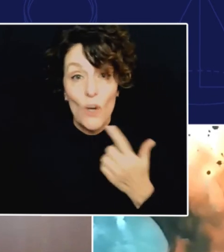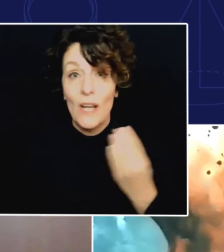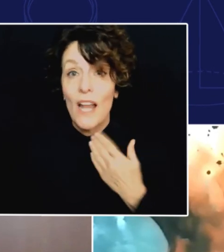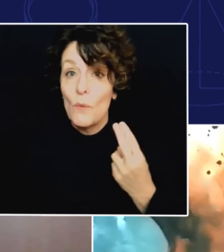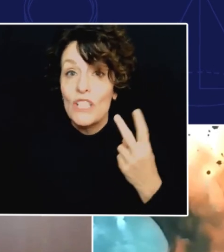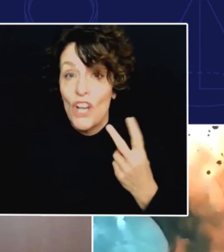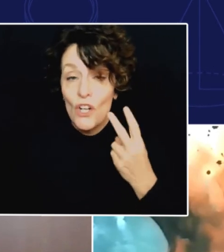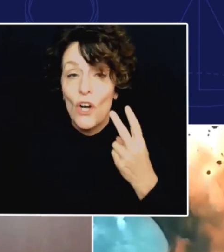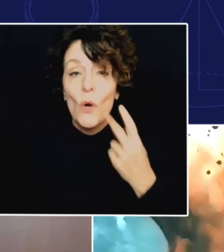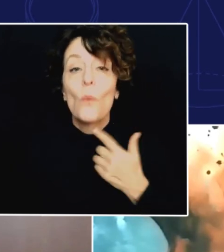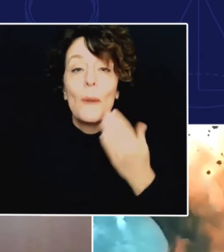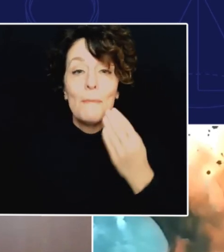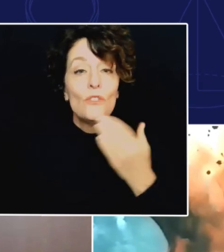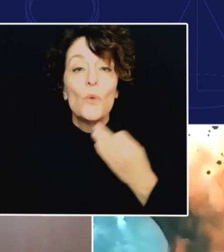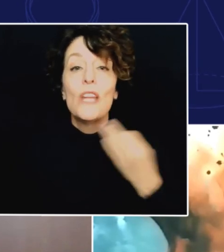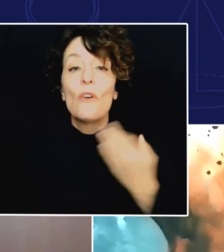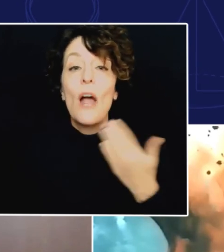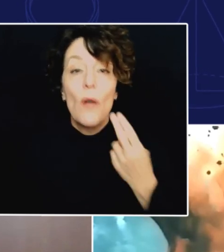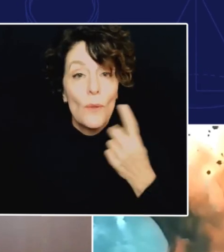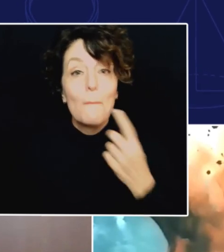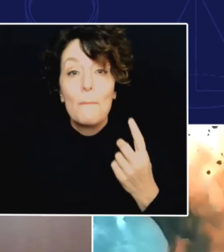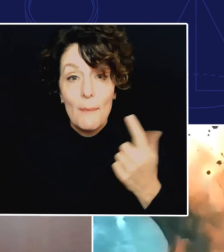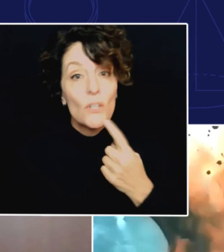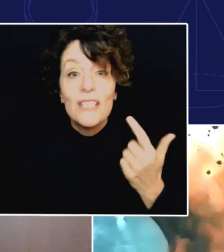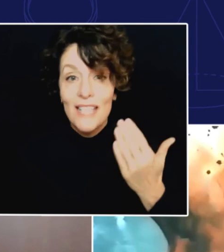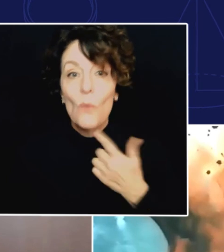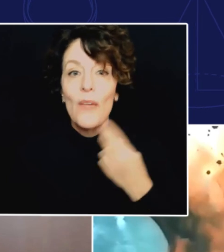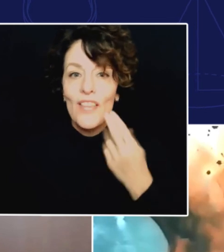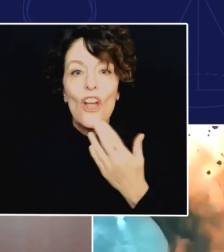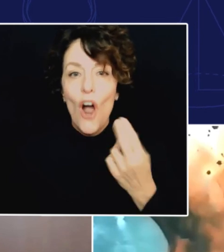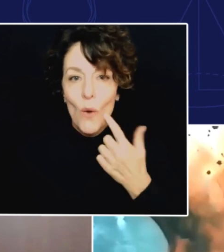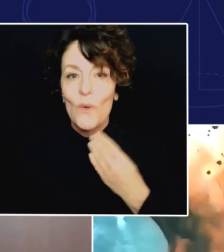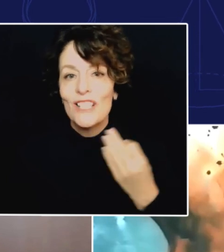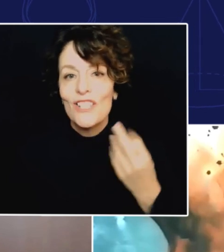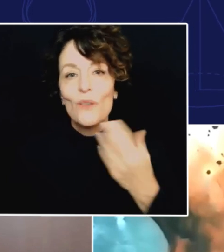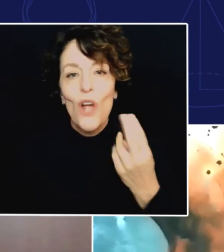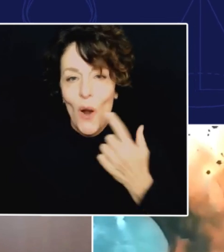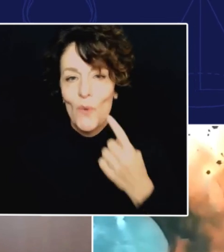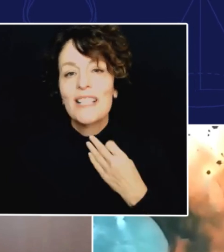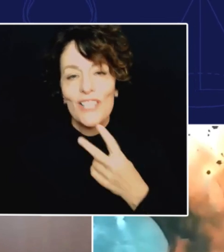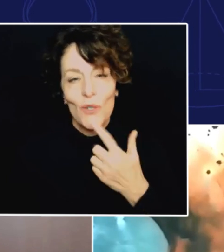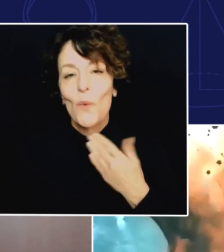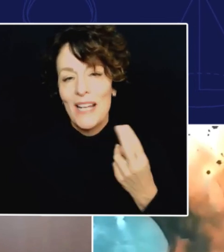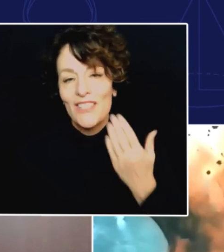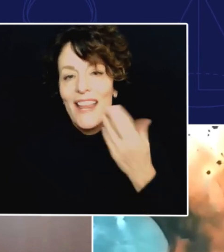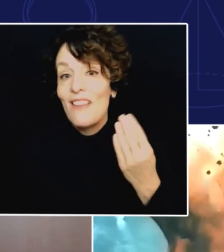it would have been to be able to hear how other people dealt with the awkwardness, or... those awkward situations.